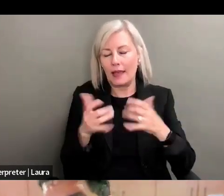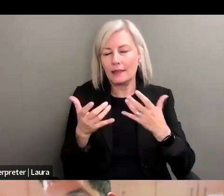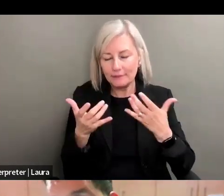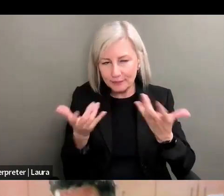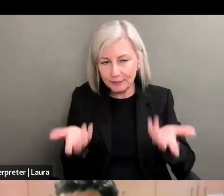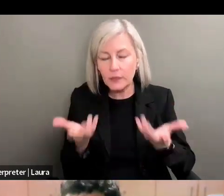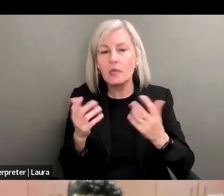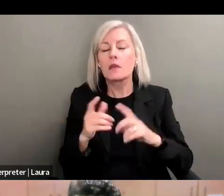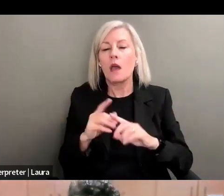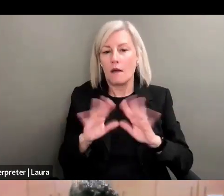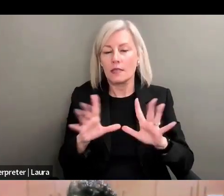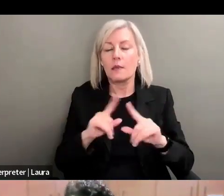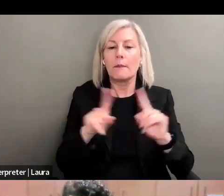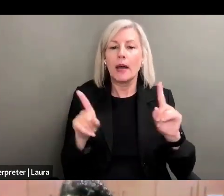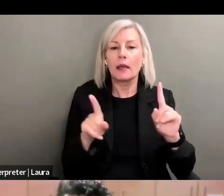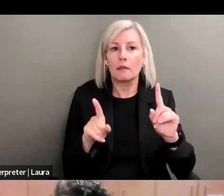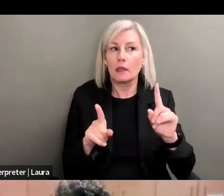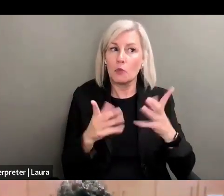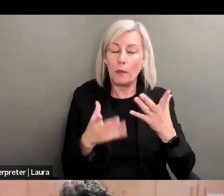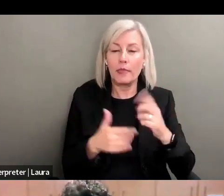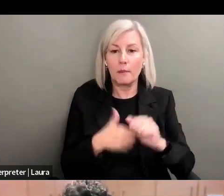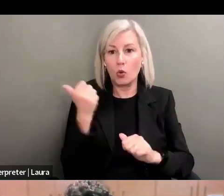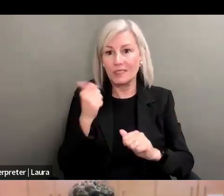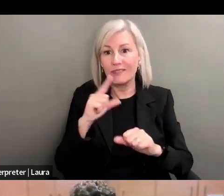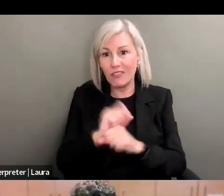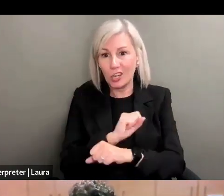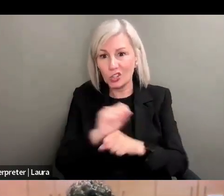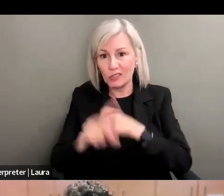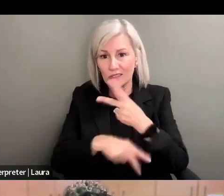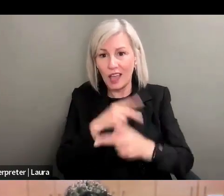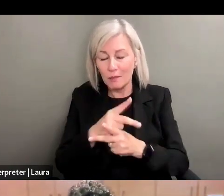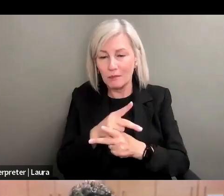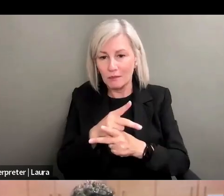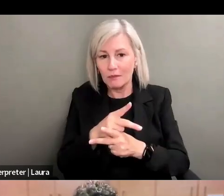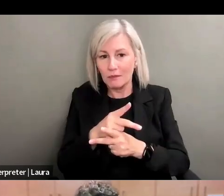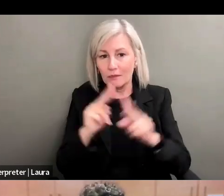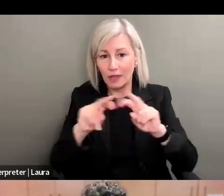probably the most functional type of evaluation you could do in realistic.